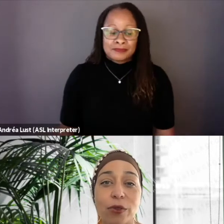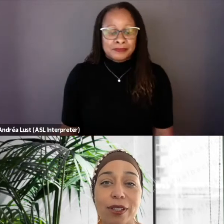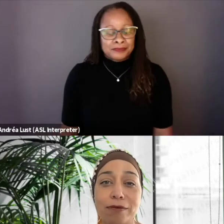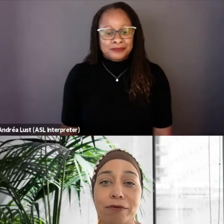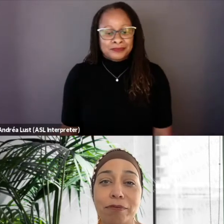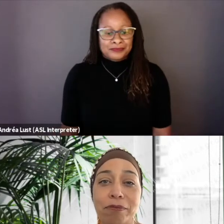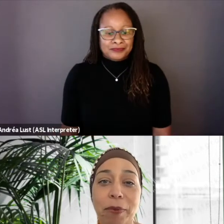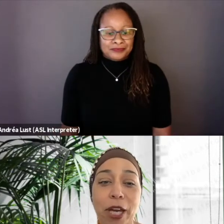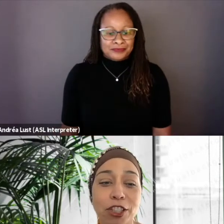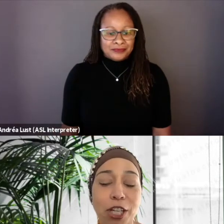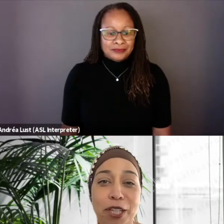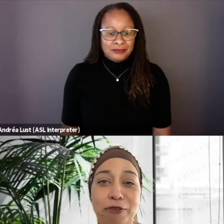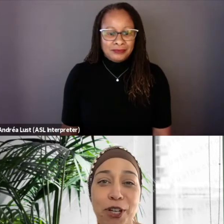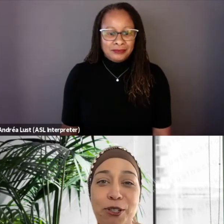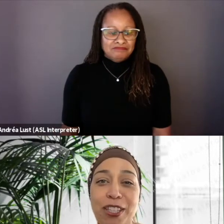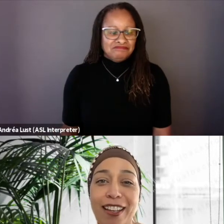Maybe I'll jump in first.